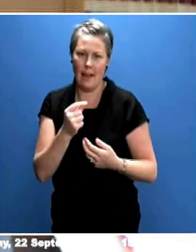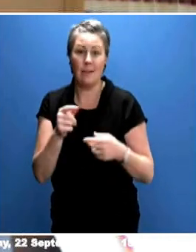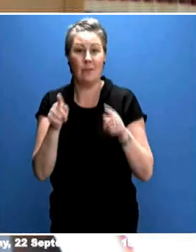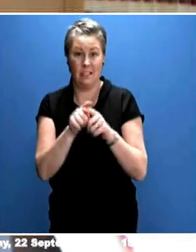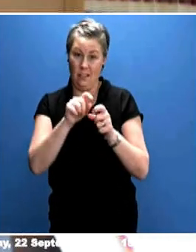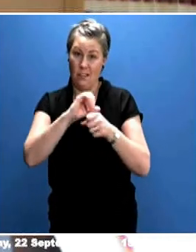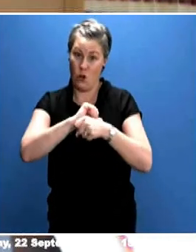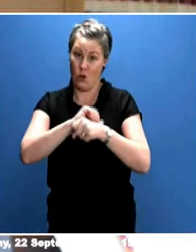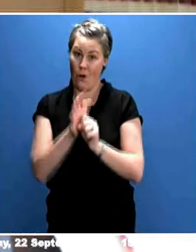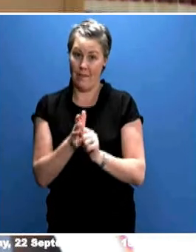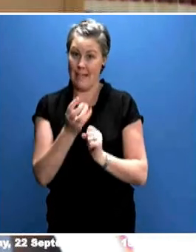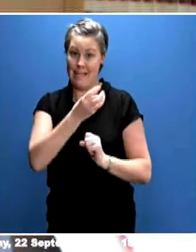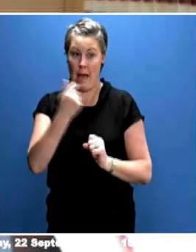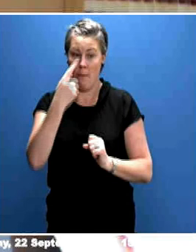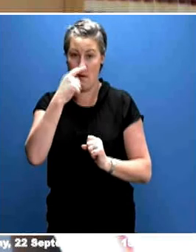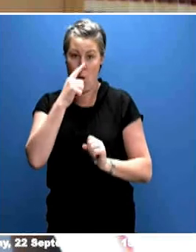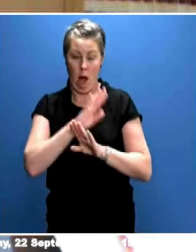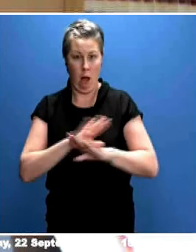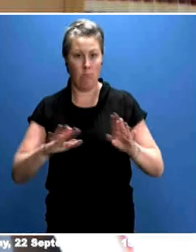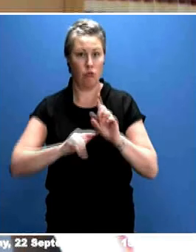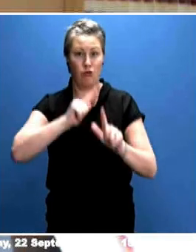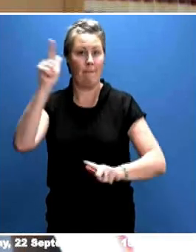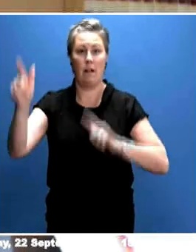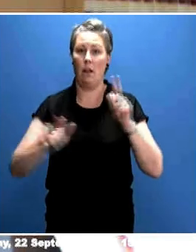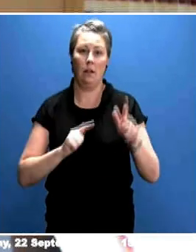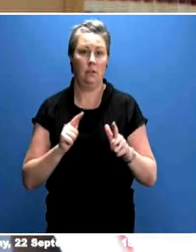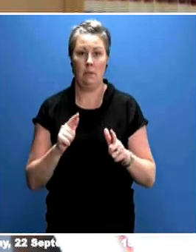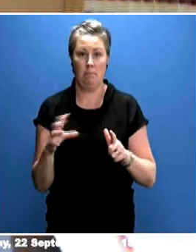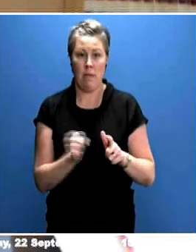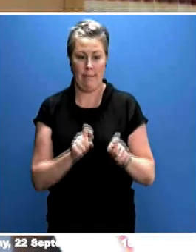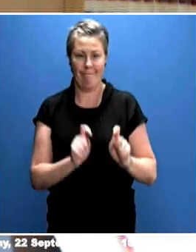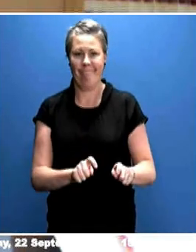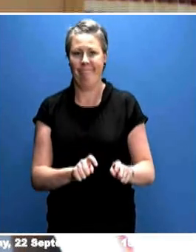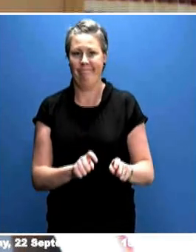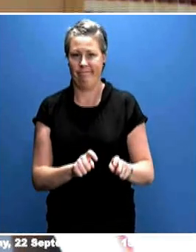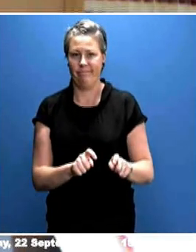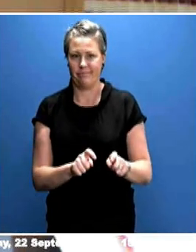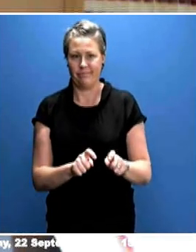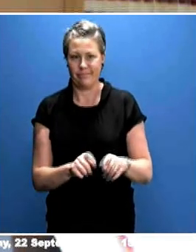where people couldn't travel within the State, and where we can facilitate that, we do.